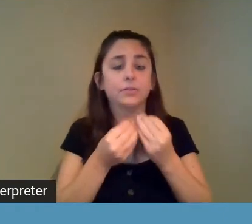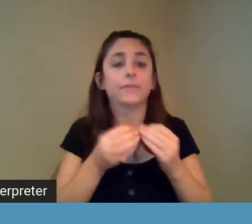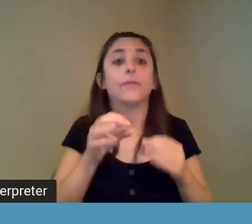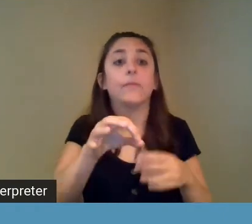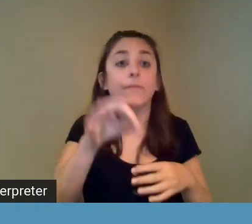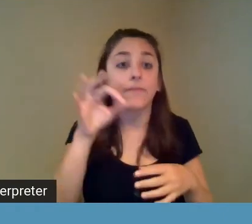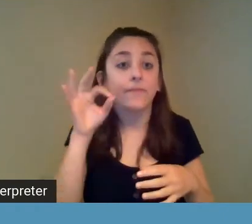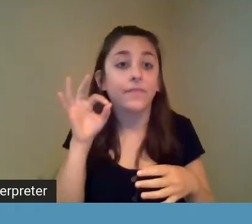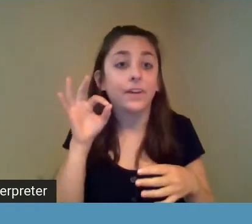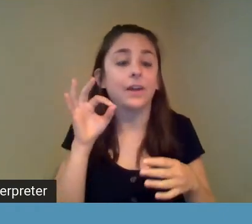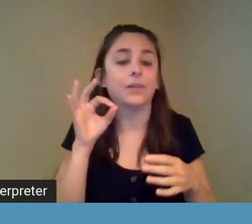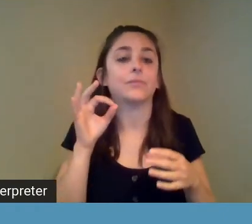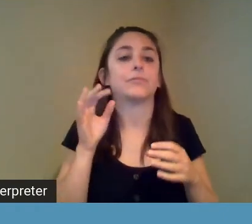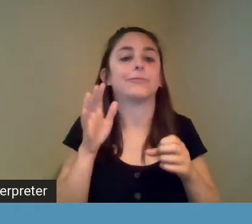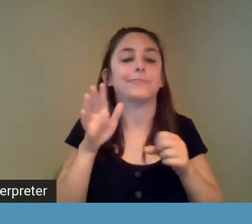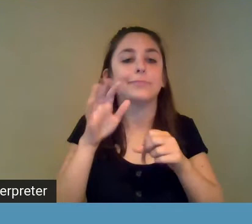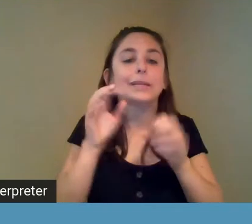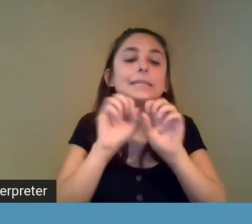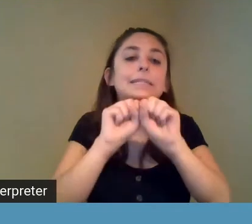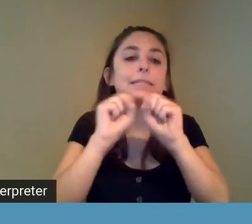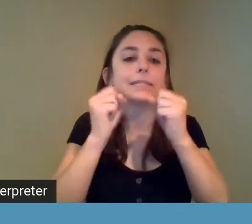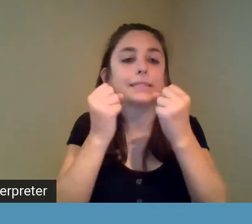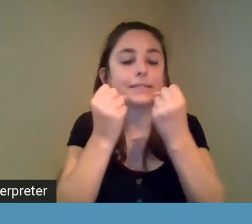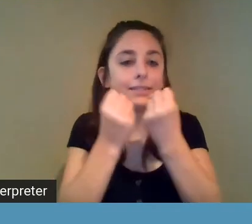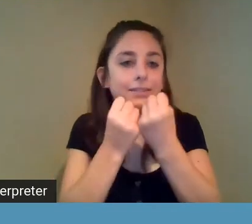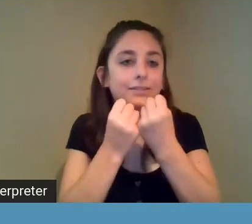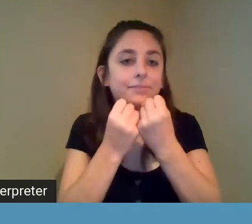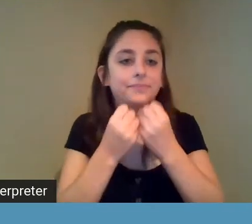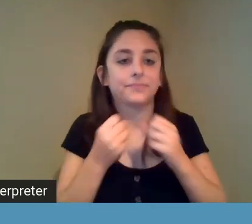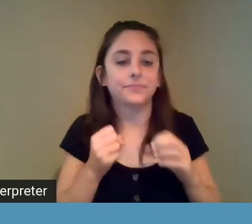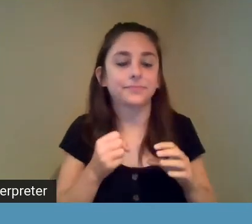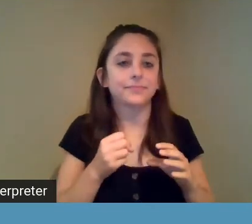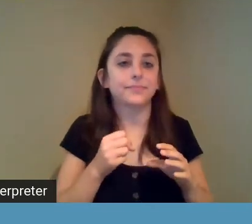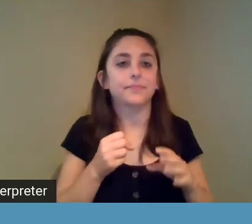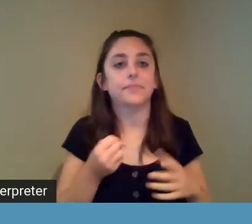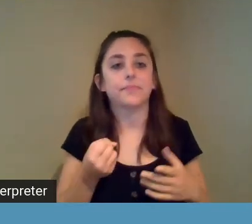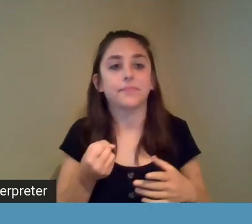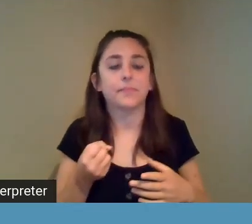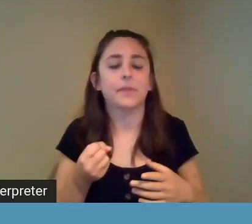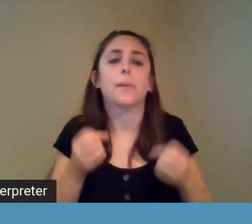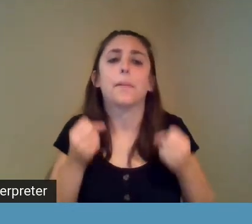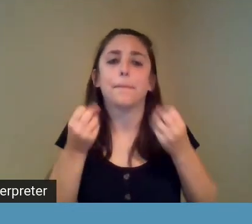colonizing society which perpetuated the exclusions and erasures of many native peoples throughout